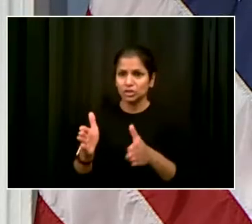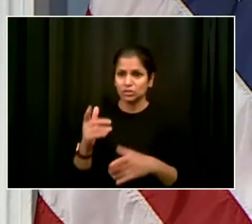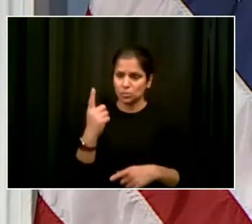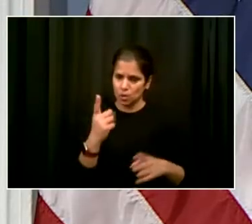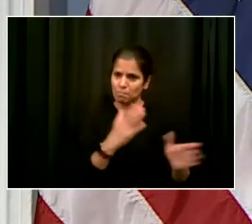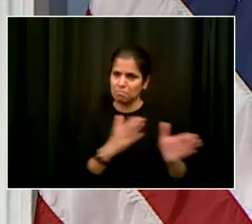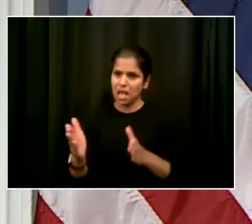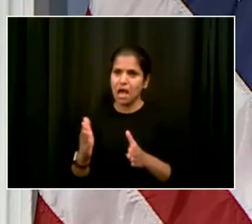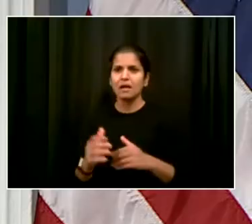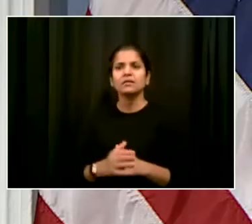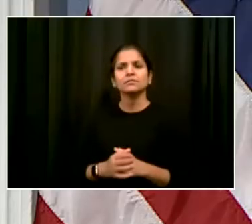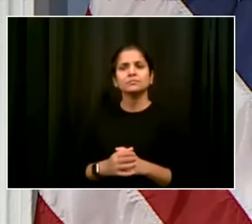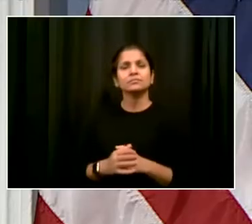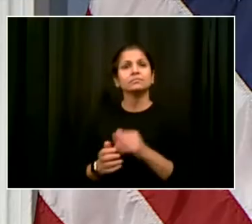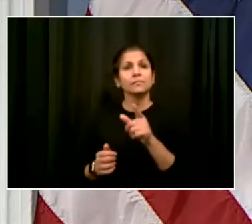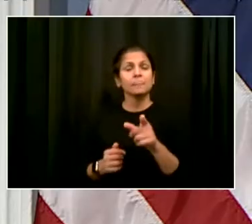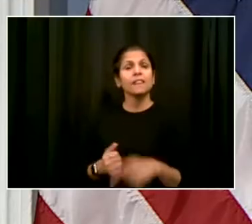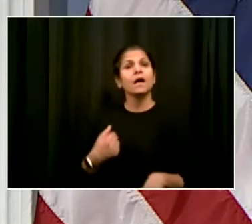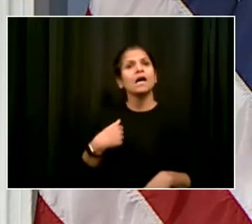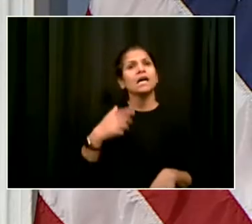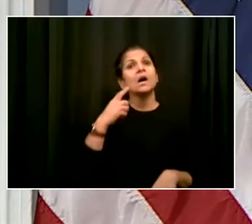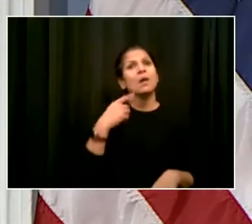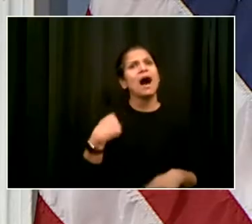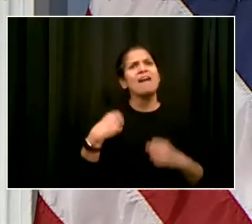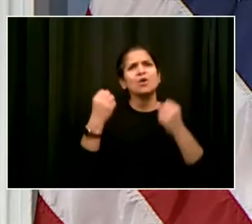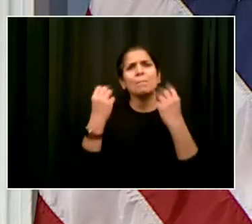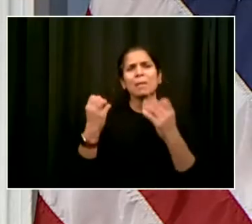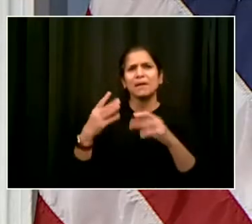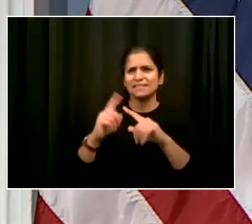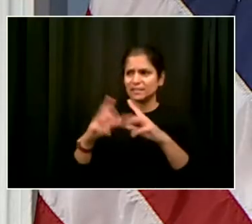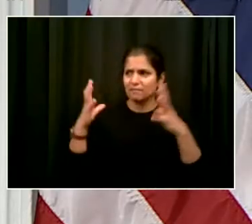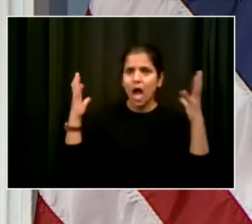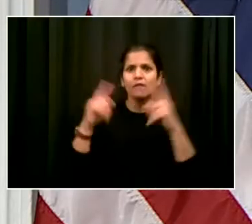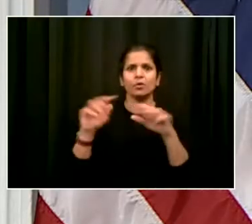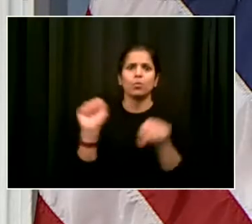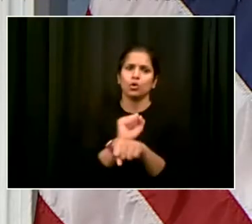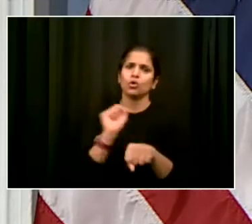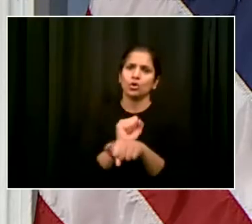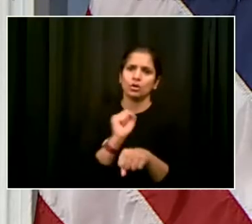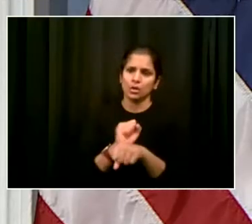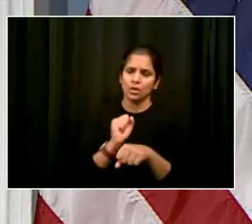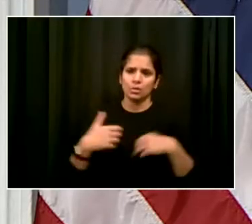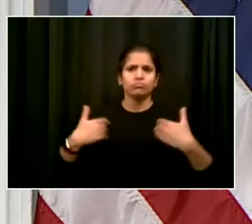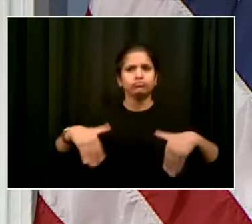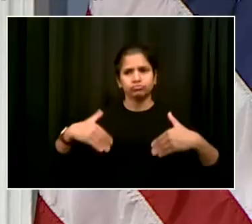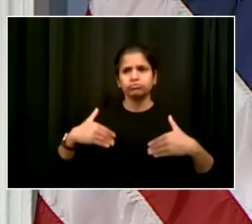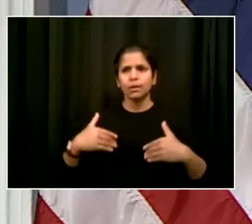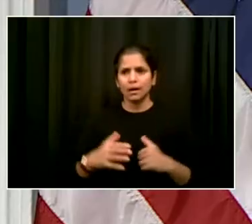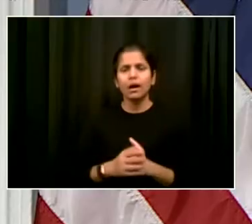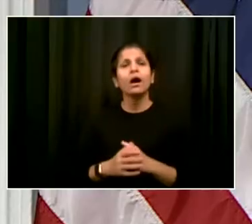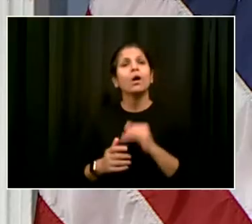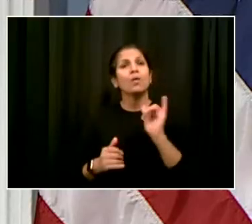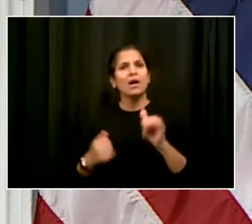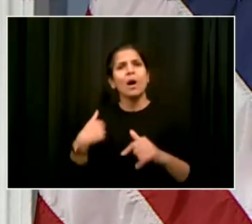OF THE E STRATEGIES WE WILL USE TO HELP OUR STUDENTS,